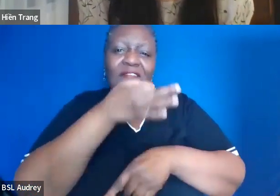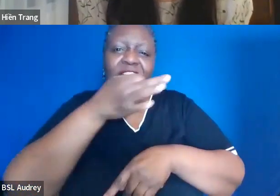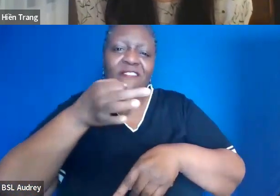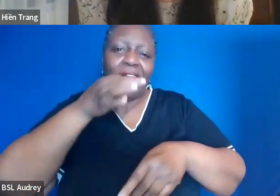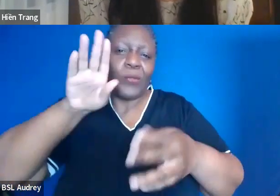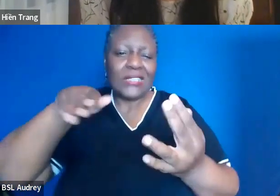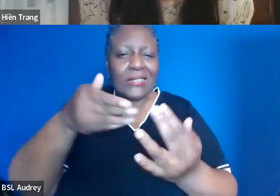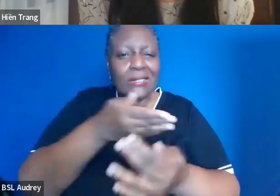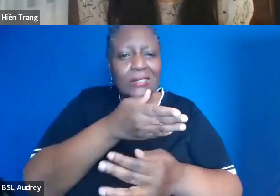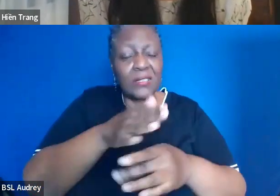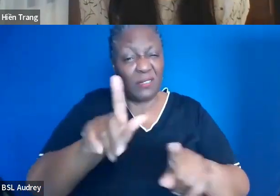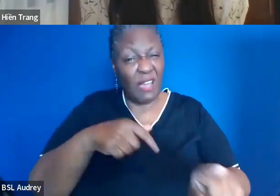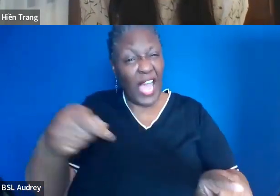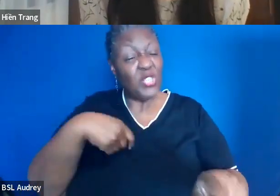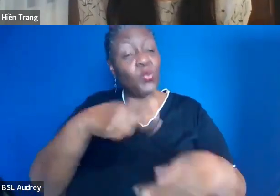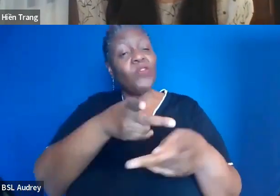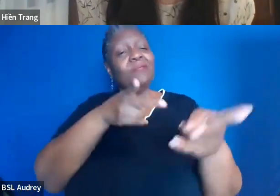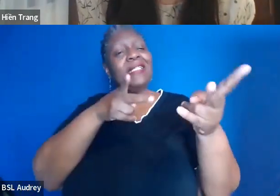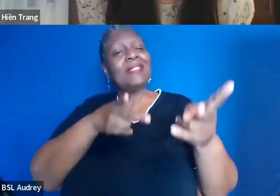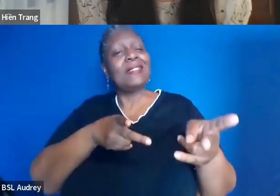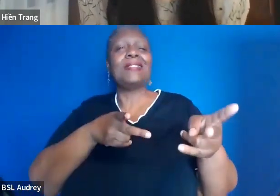I should have been lying there, soaking in hot water,